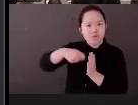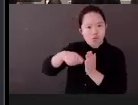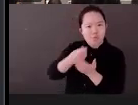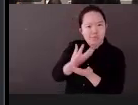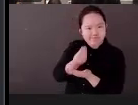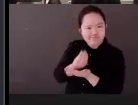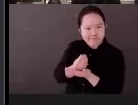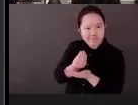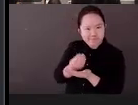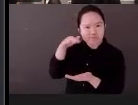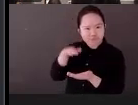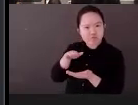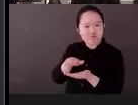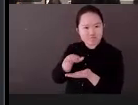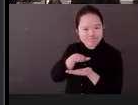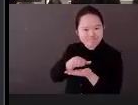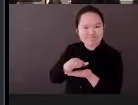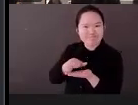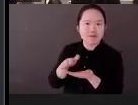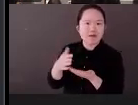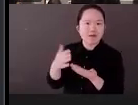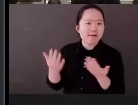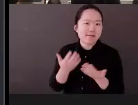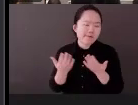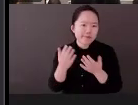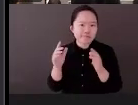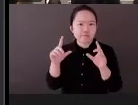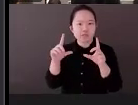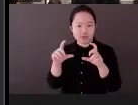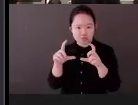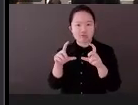the first one with New Arrivals and other things.